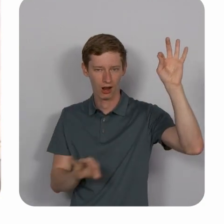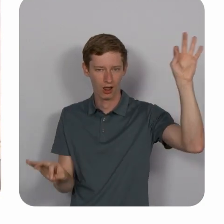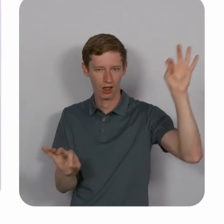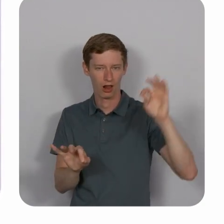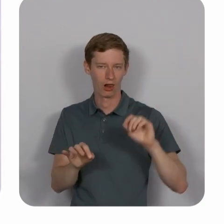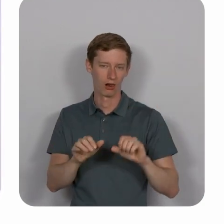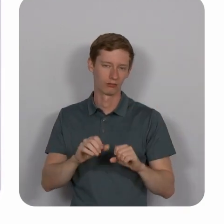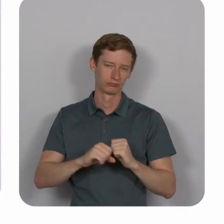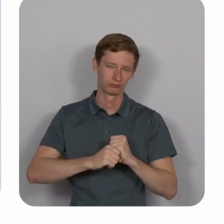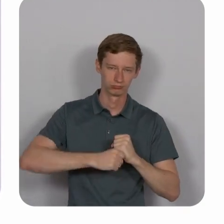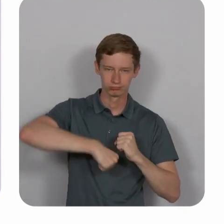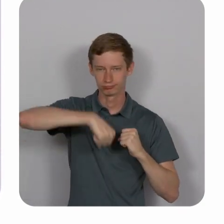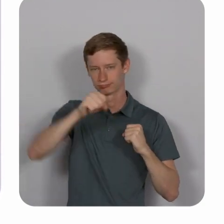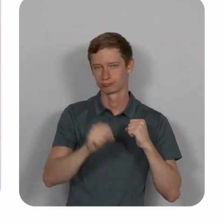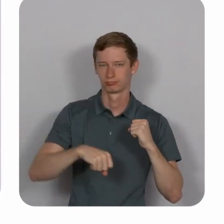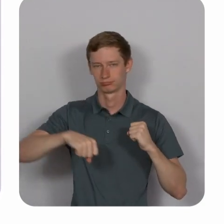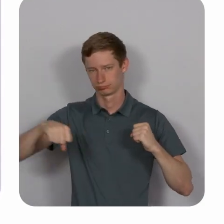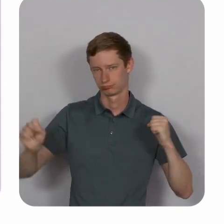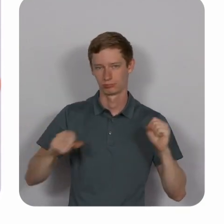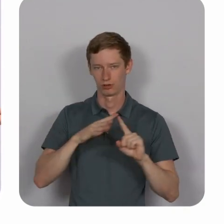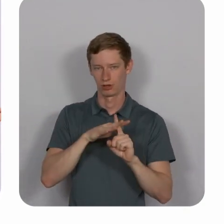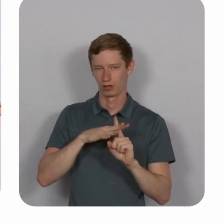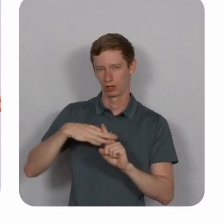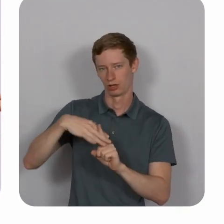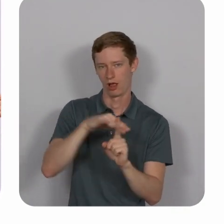To bring this capability to LLMs,